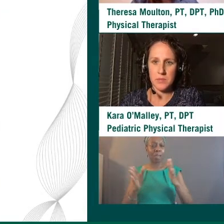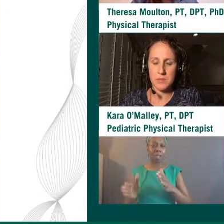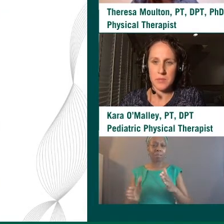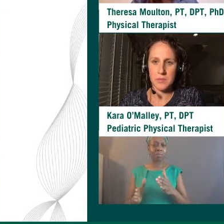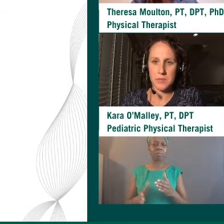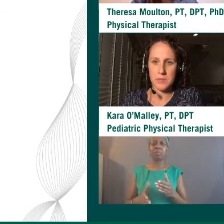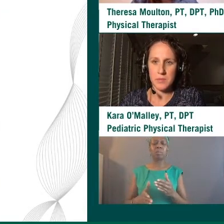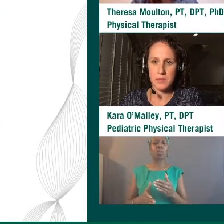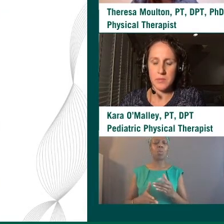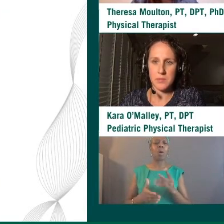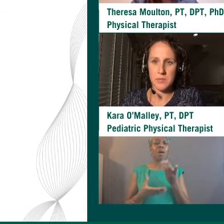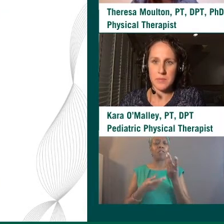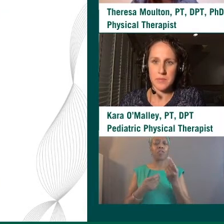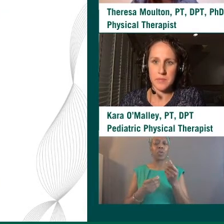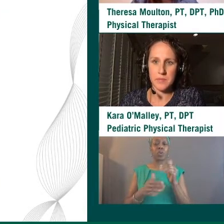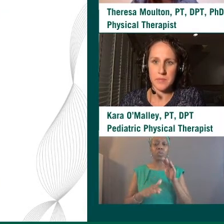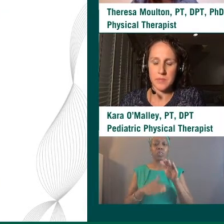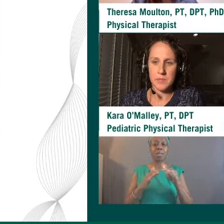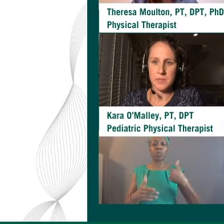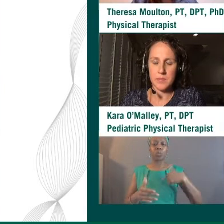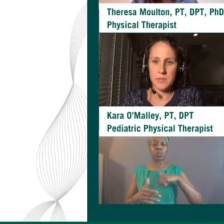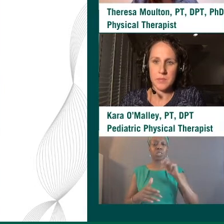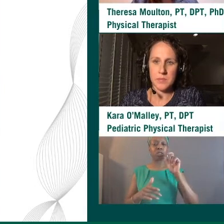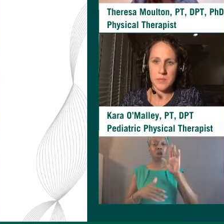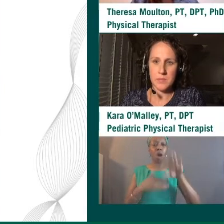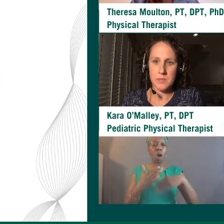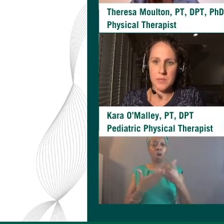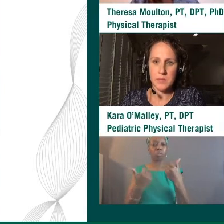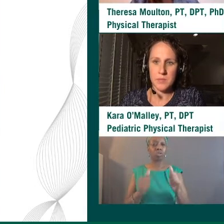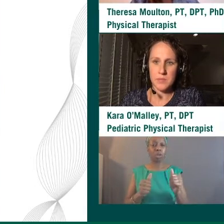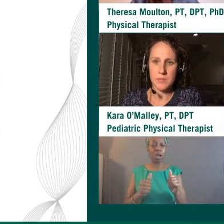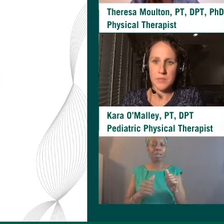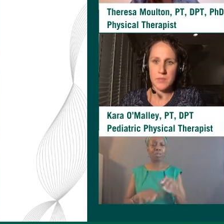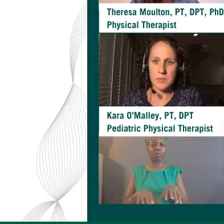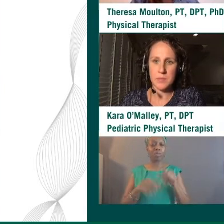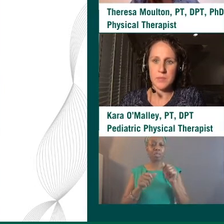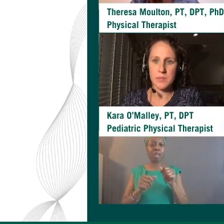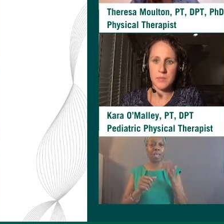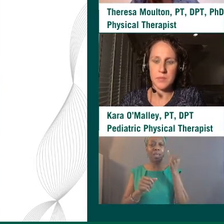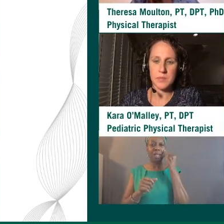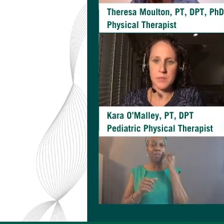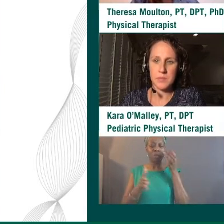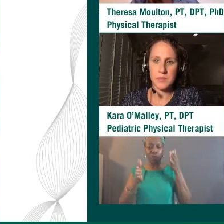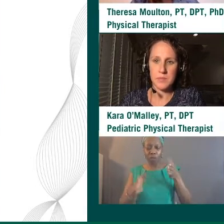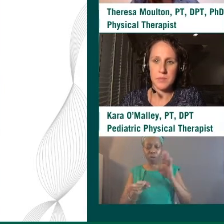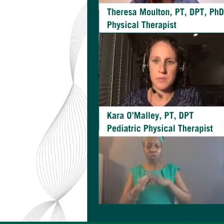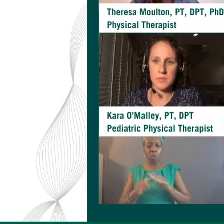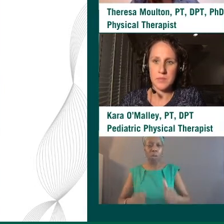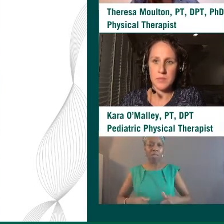about taking in terms of those lifestyle changes? And so, I would really think that the first thing to do